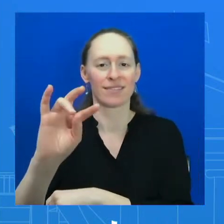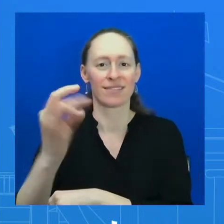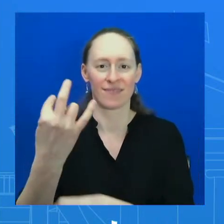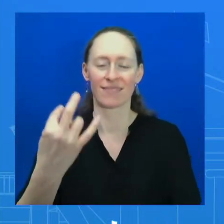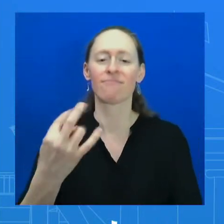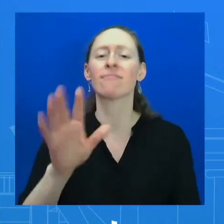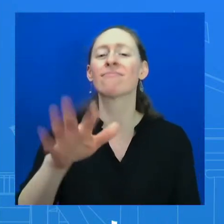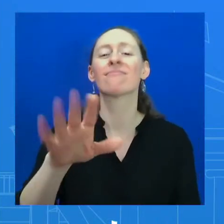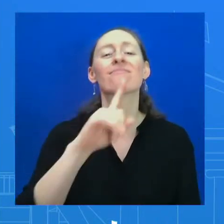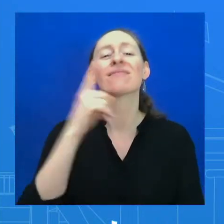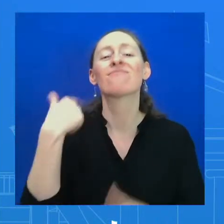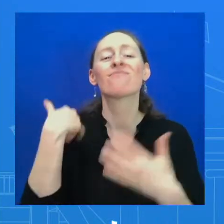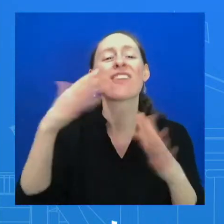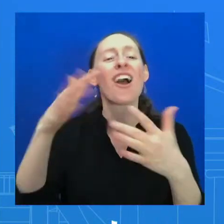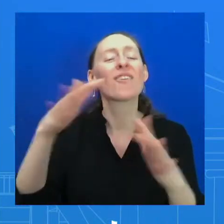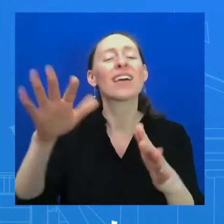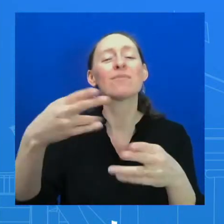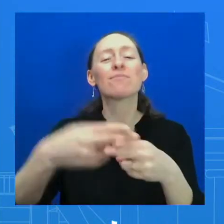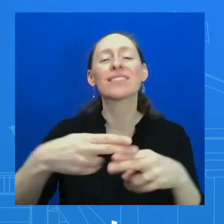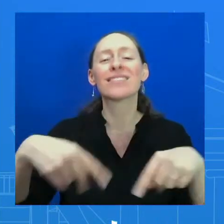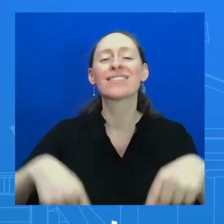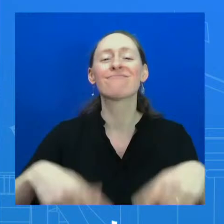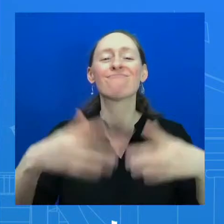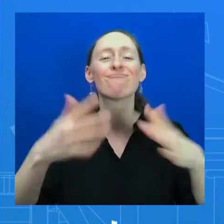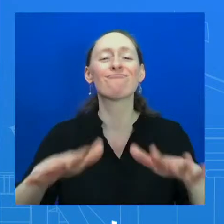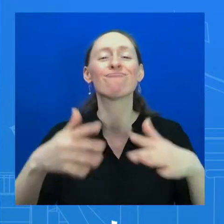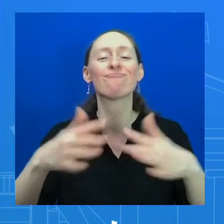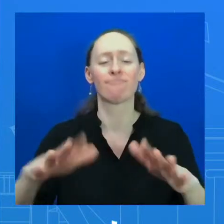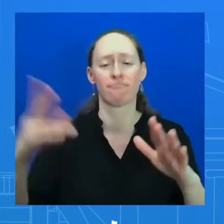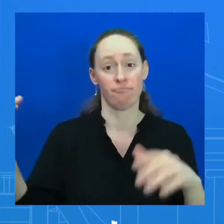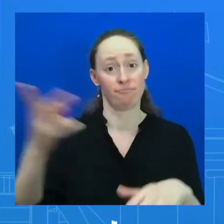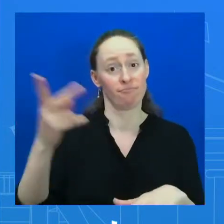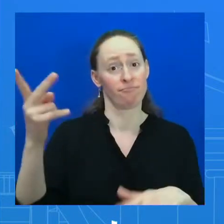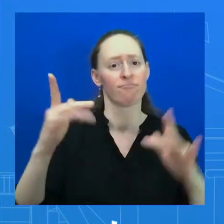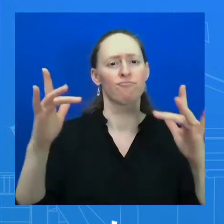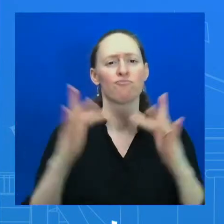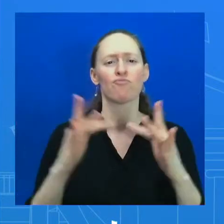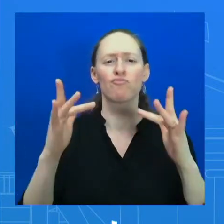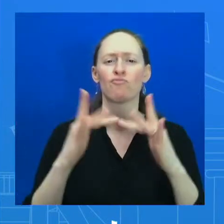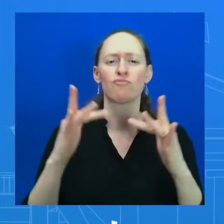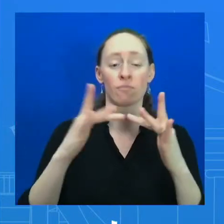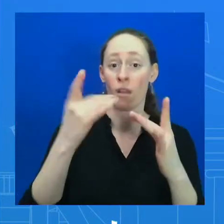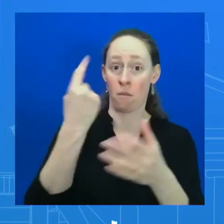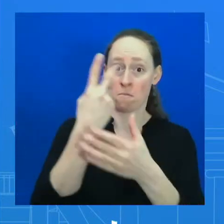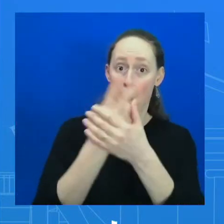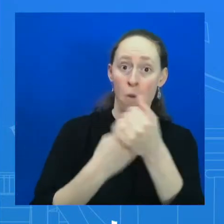both -- both administration, both governments talk to each other, their counterparts talk to each other every day.